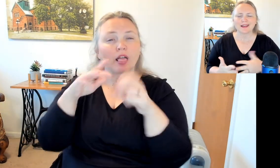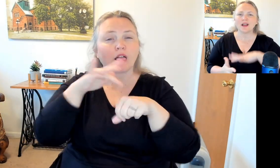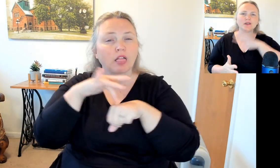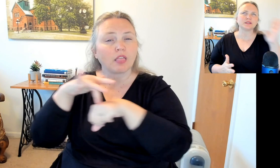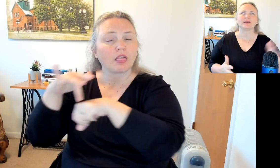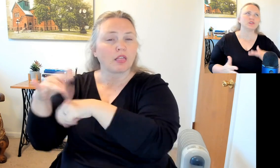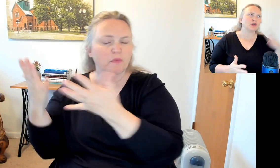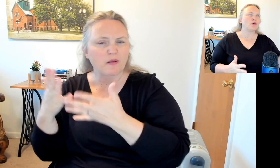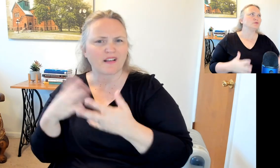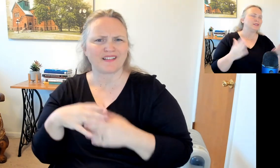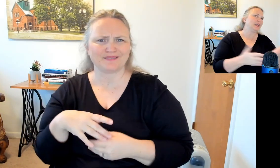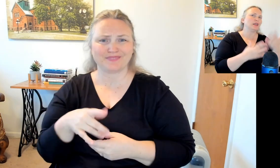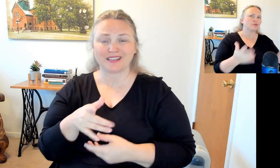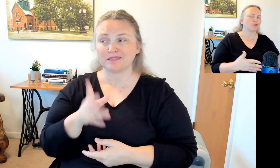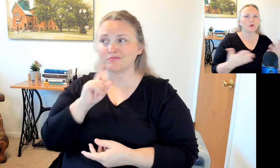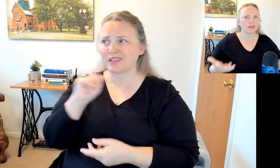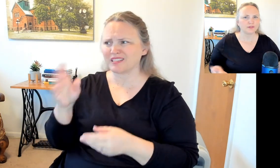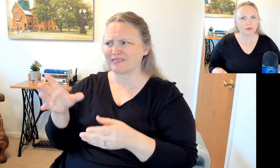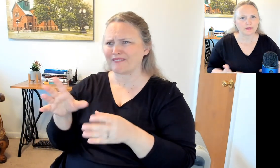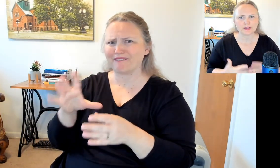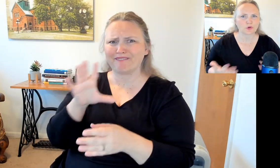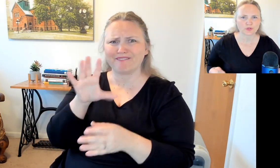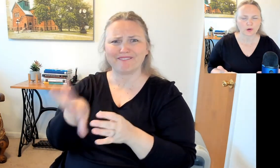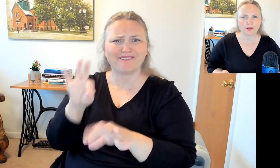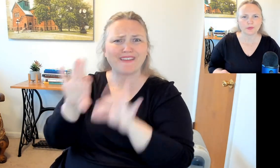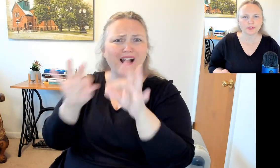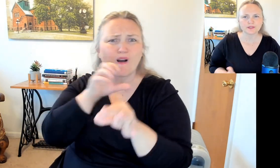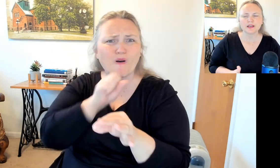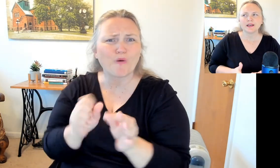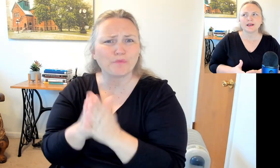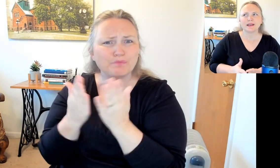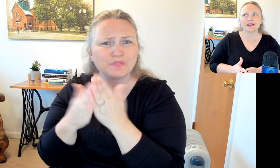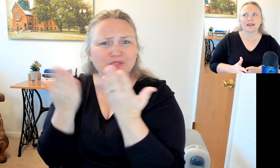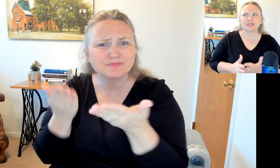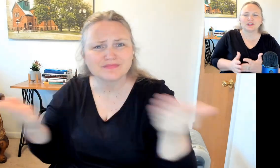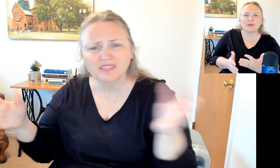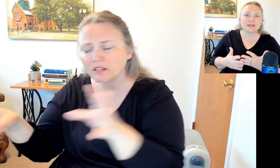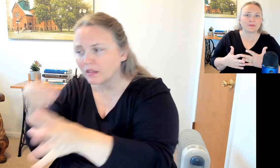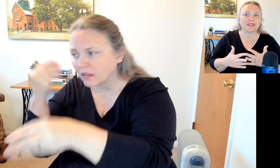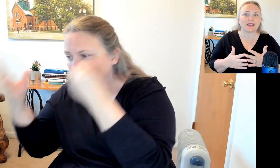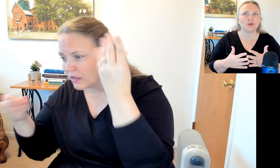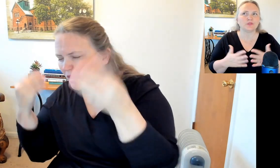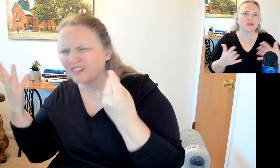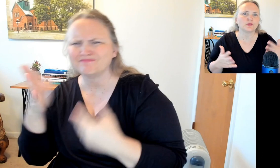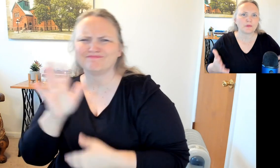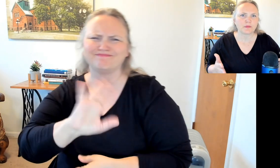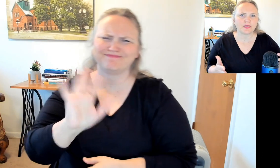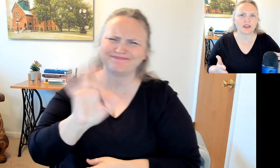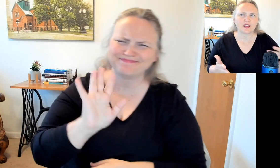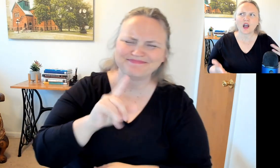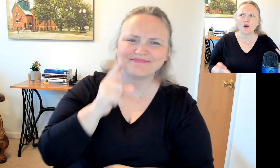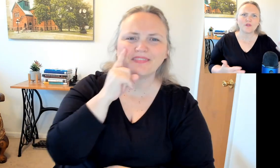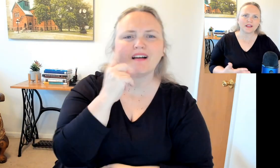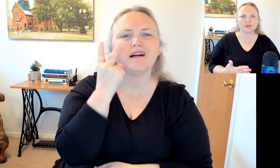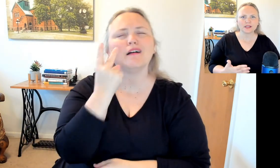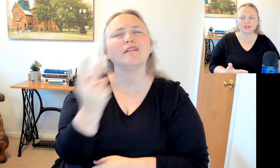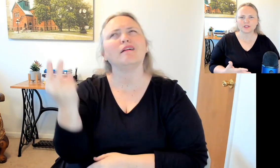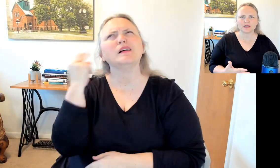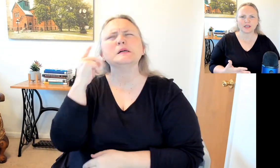Now, I don't expect you to go digging through all of your previous coursework and books. It should be something that you still remember thinking, Oh, that's really interesting.